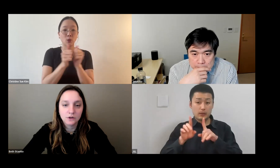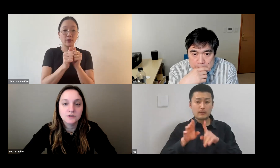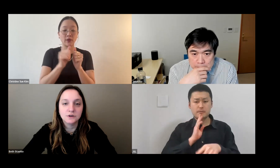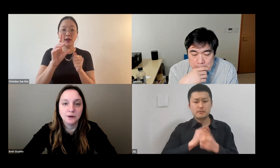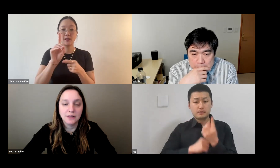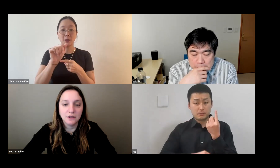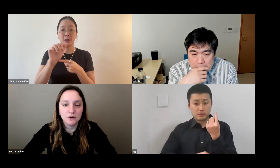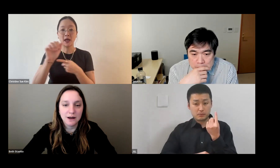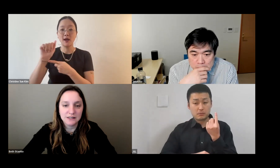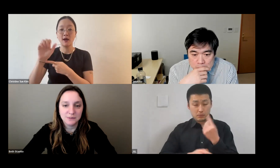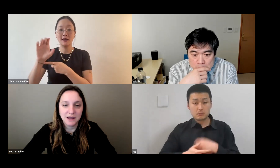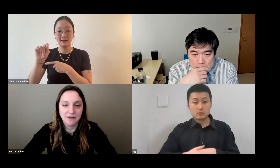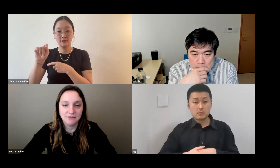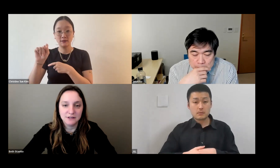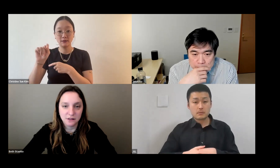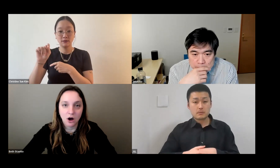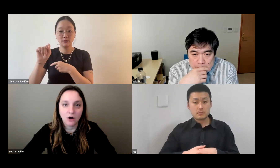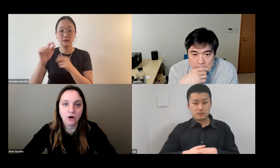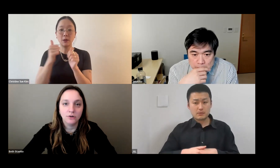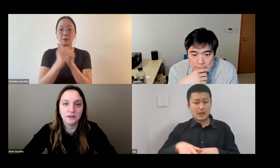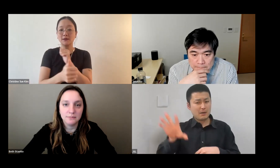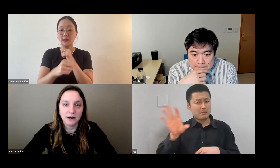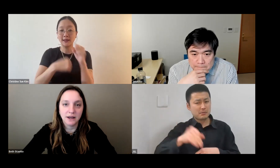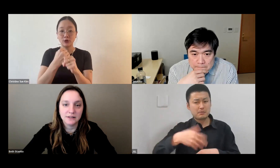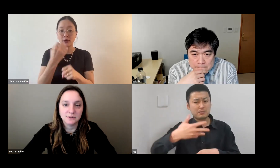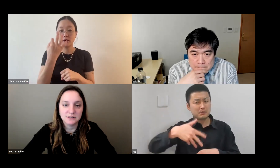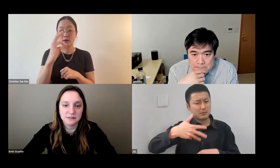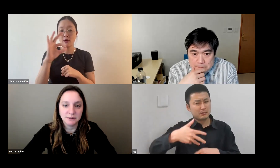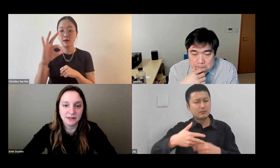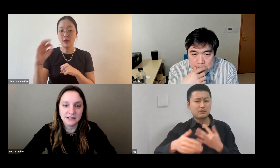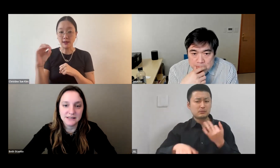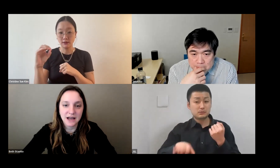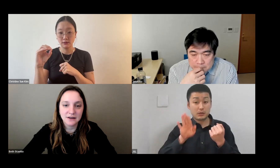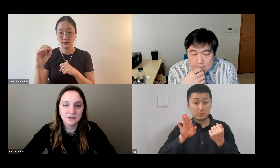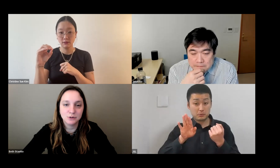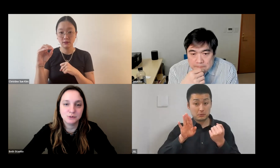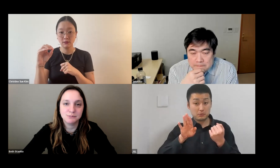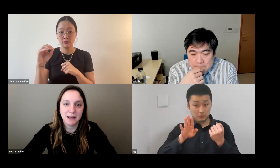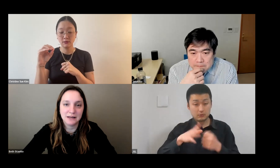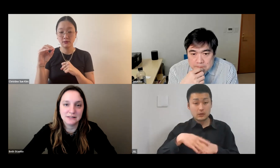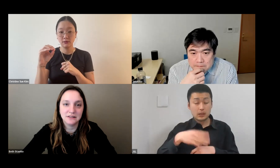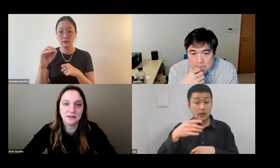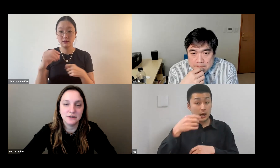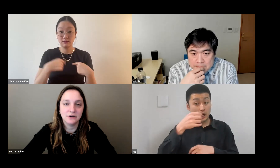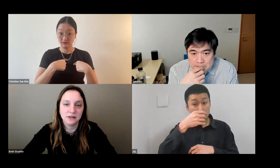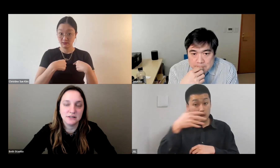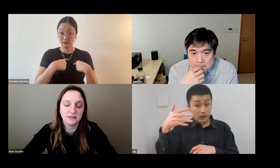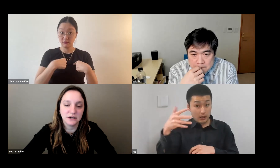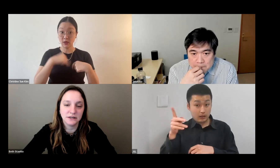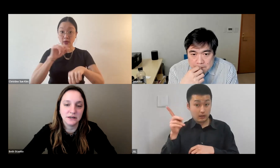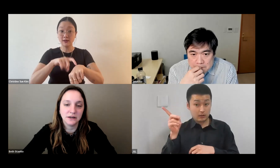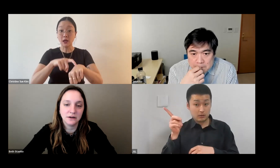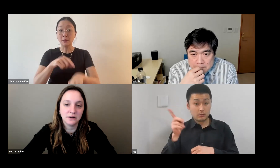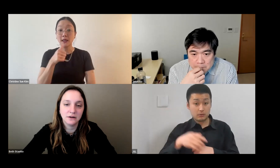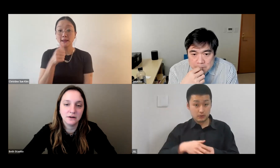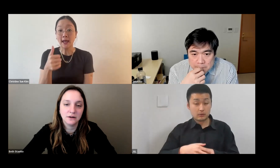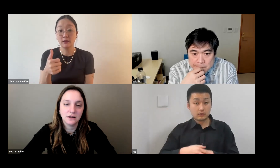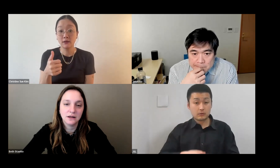So in the U.S., we had this law called the Americans with Disabilities Act, which was passed in the year 1990.